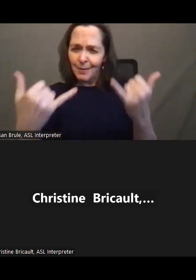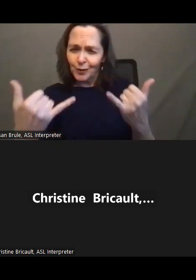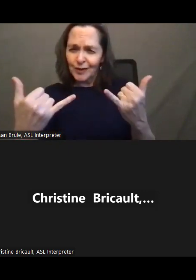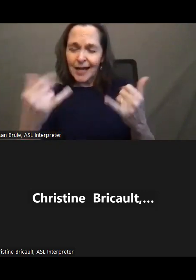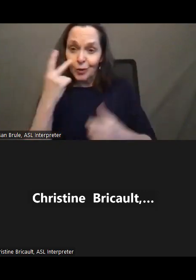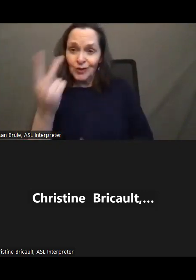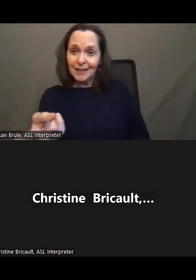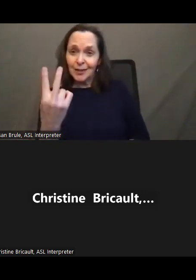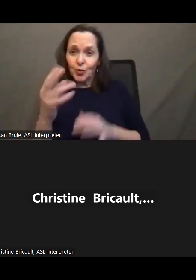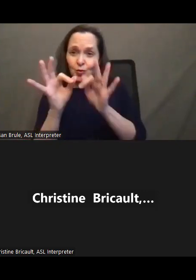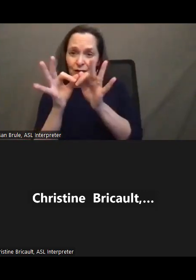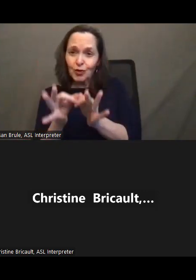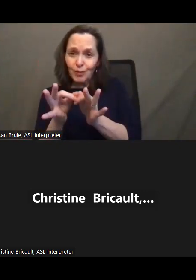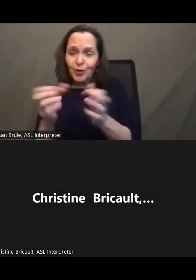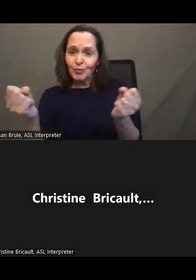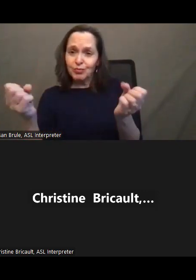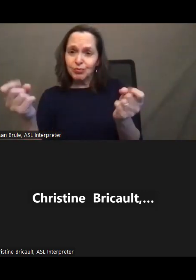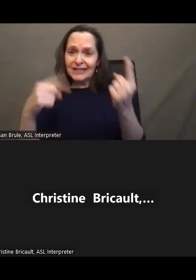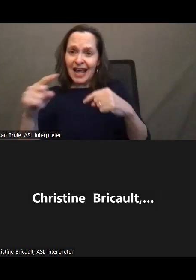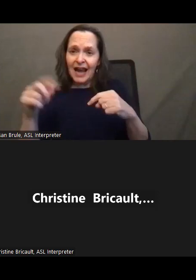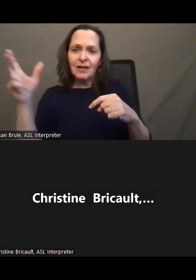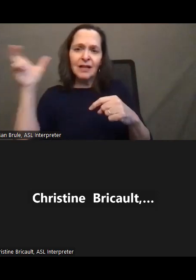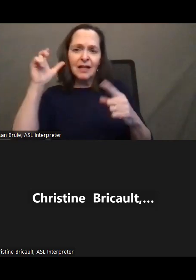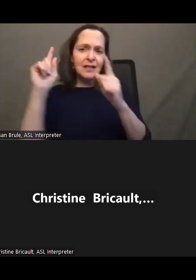who are providing interpretation services.